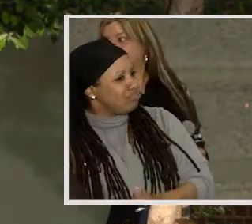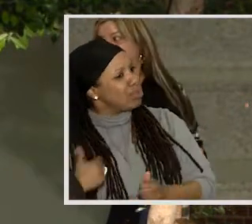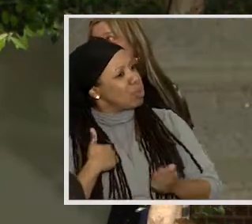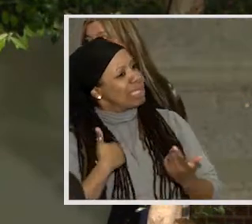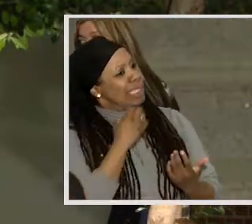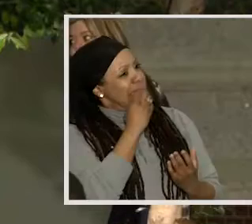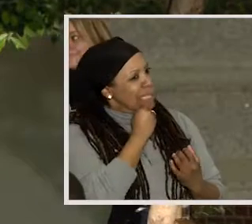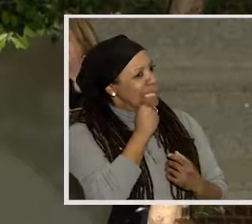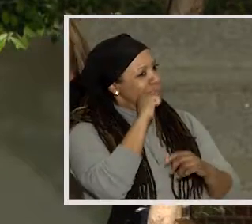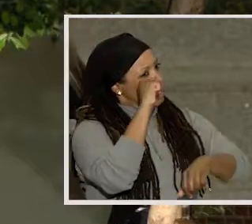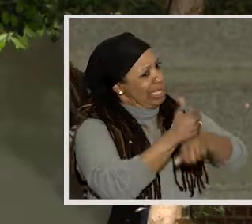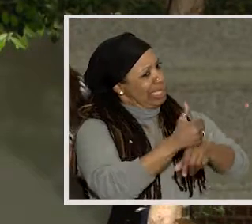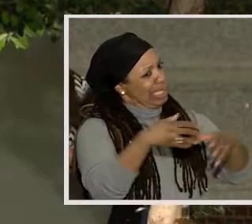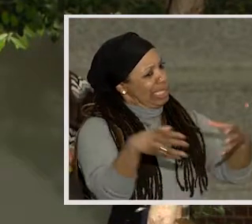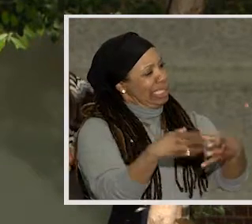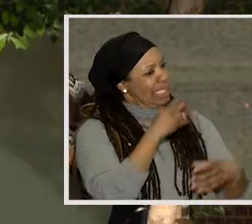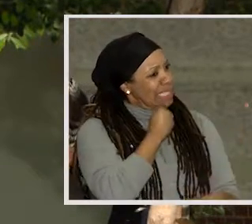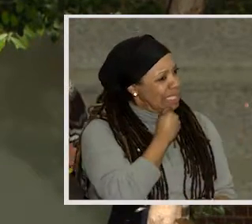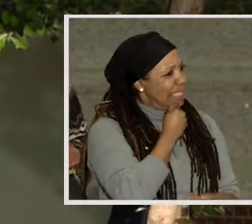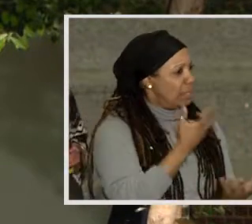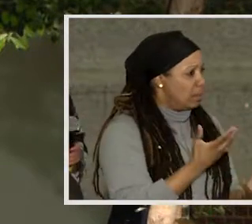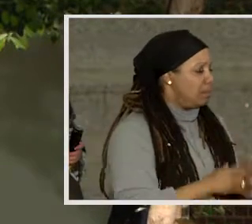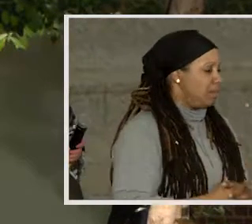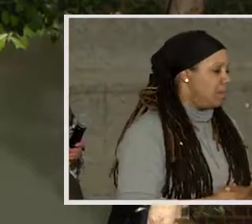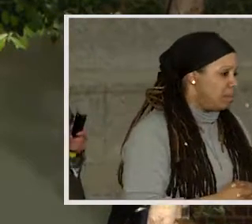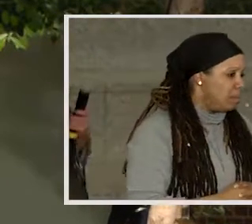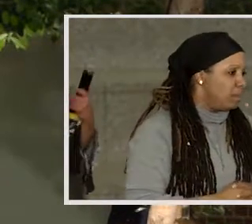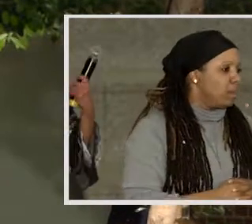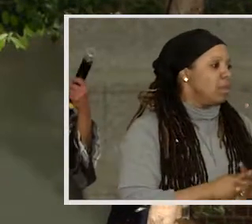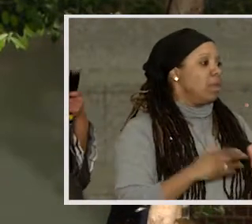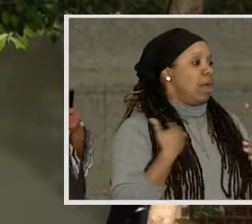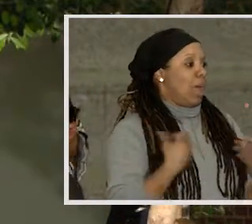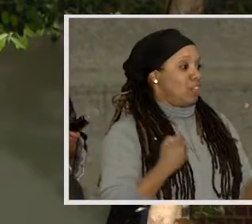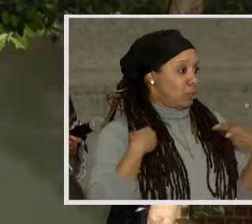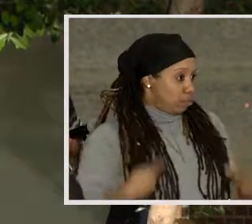THERE ARE -- THERE ARE NUMEROUS SERVICES THAT PEOPLE NEED AND THEY ARE JUST YOU CAN'T GET AWAY FROM IT.